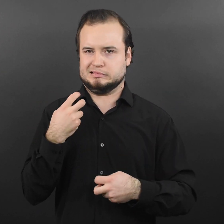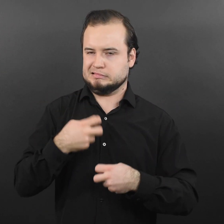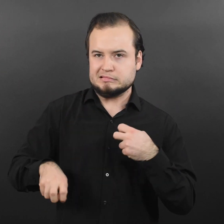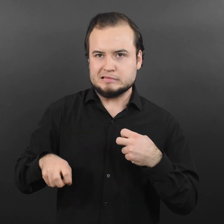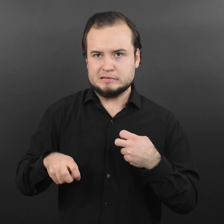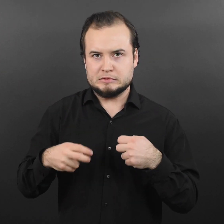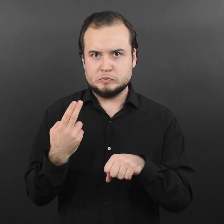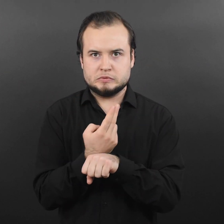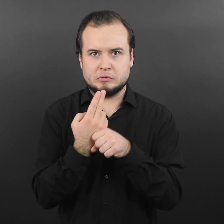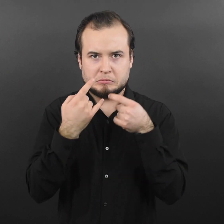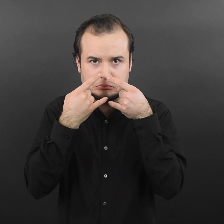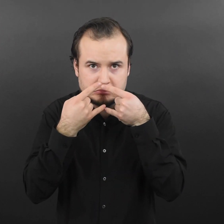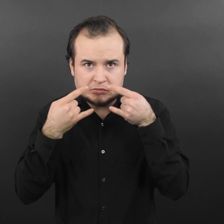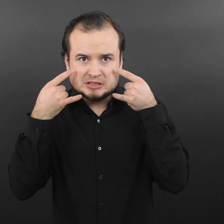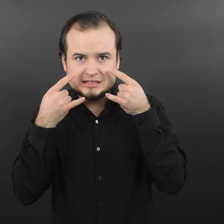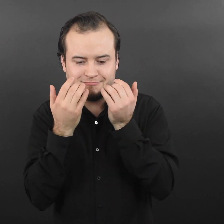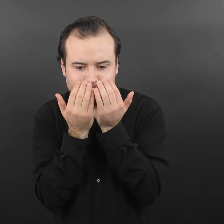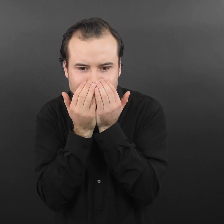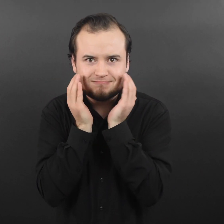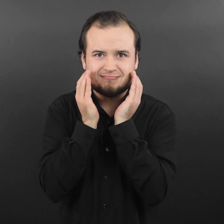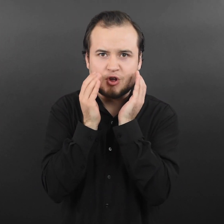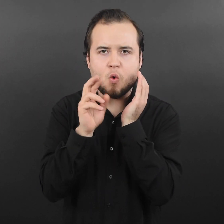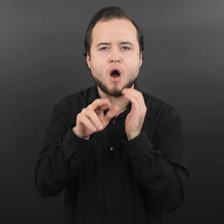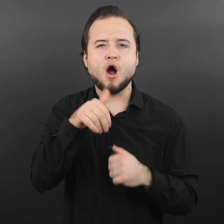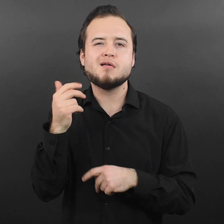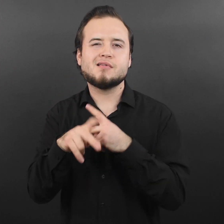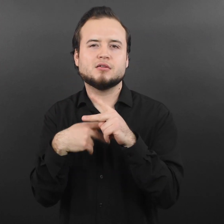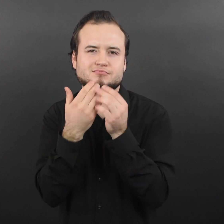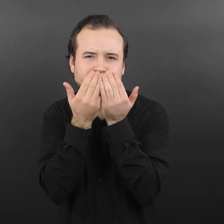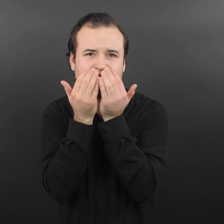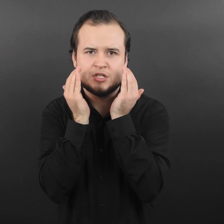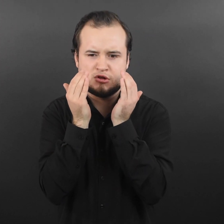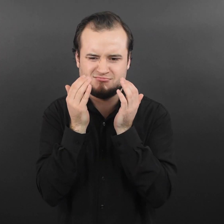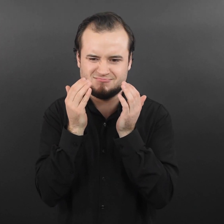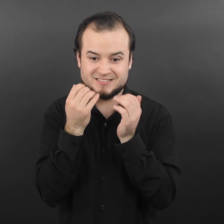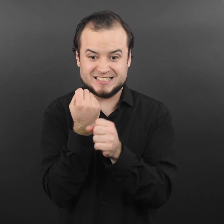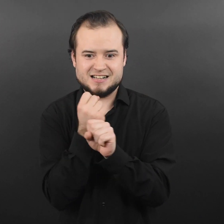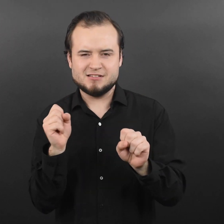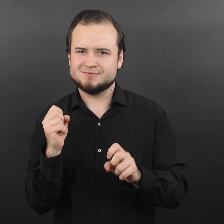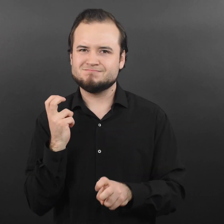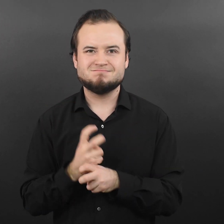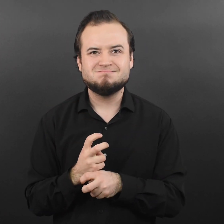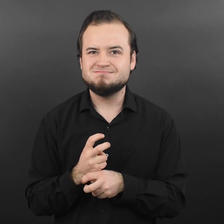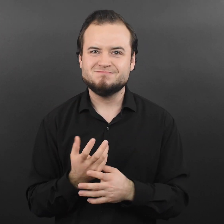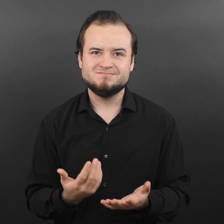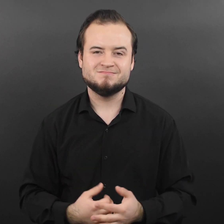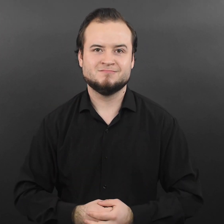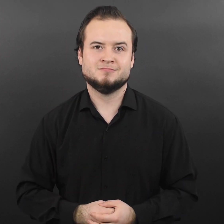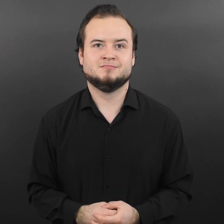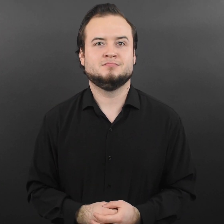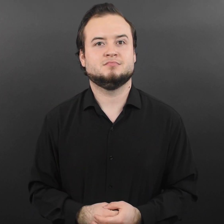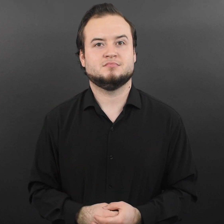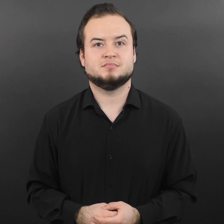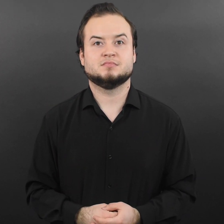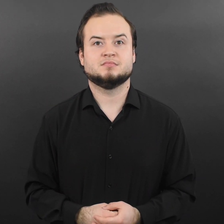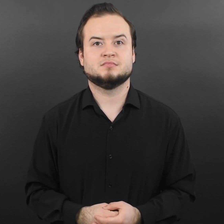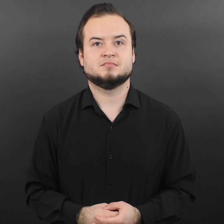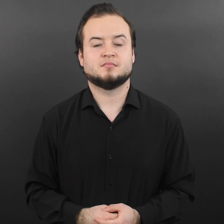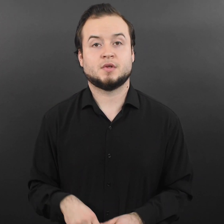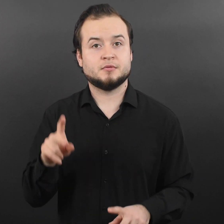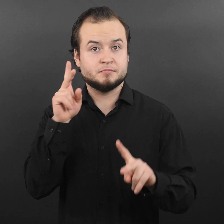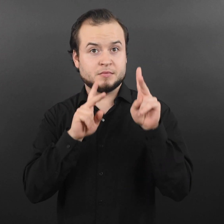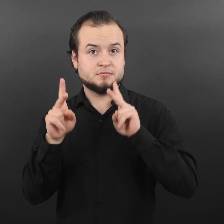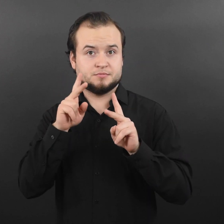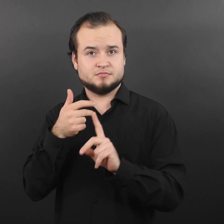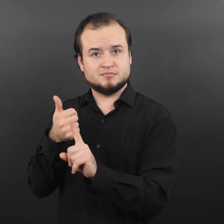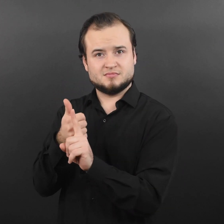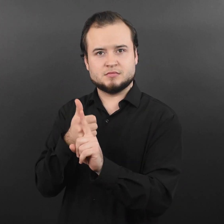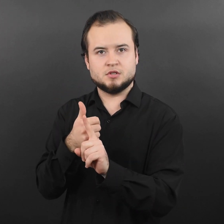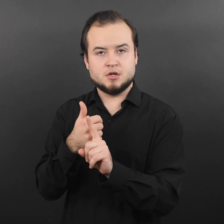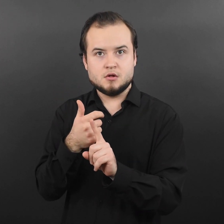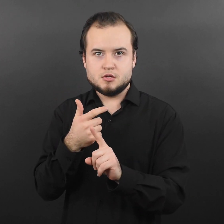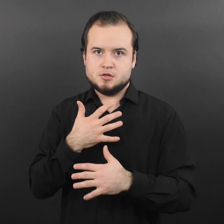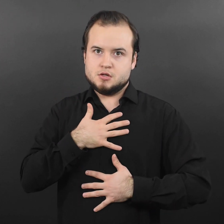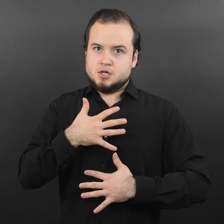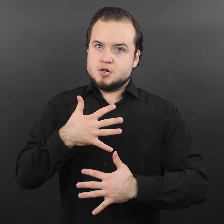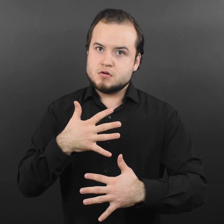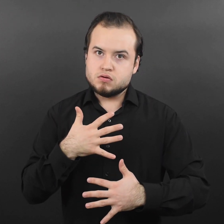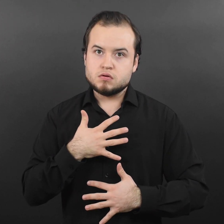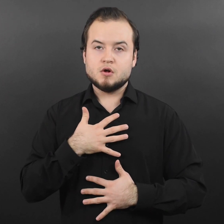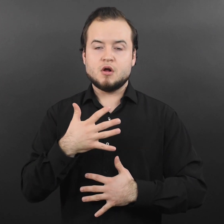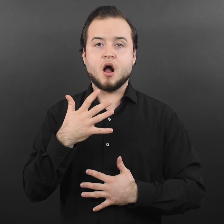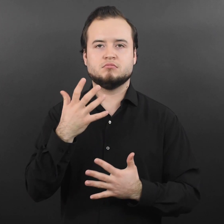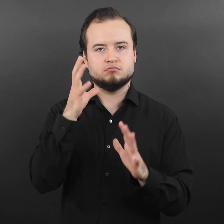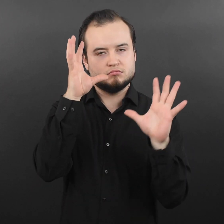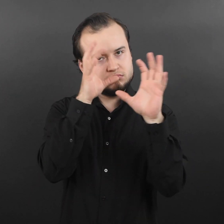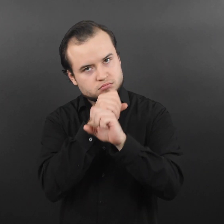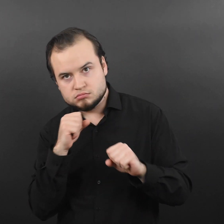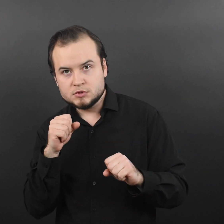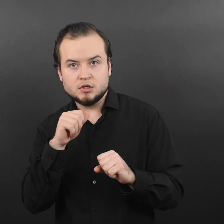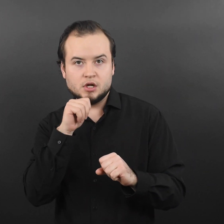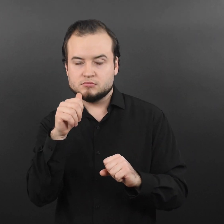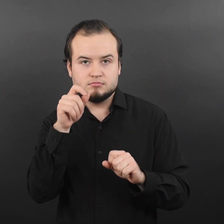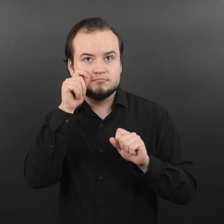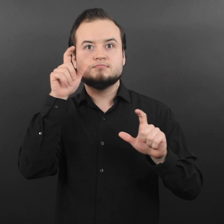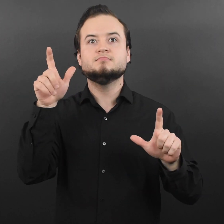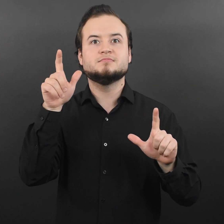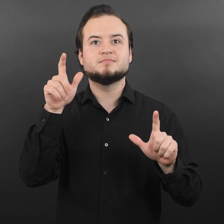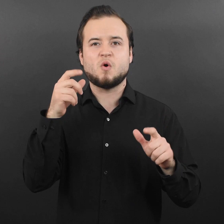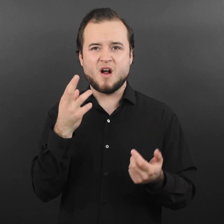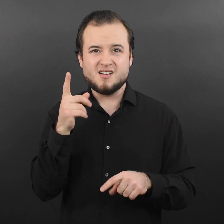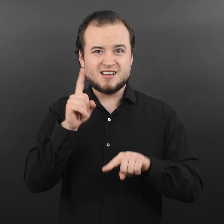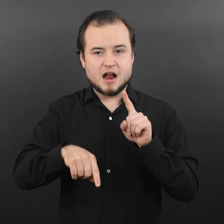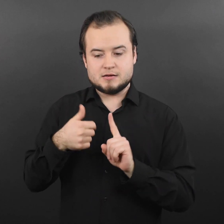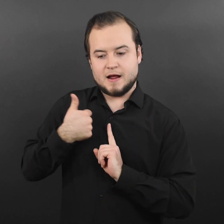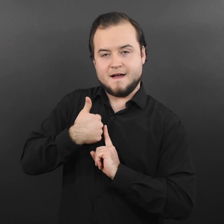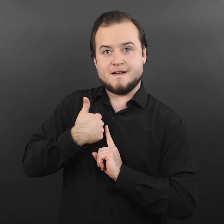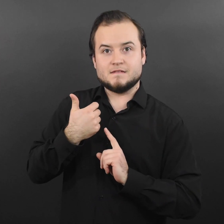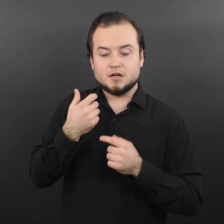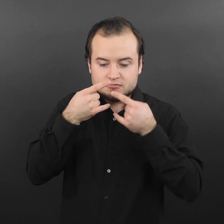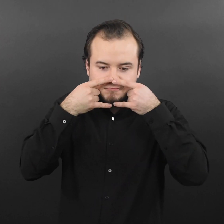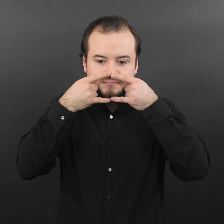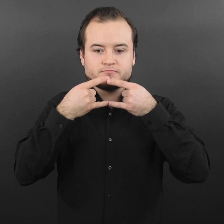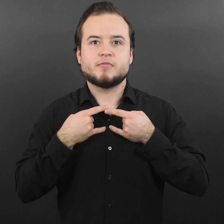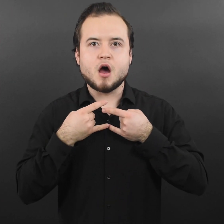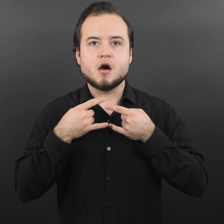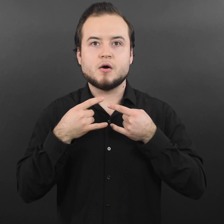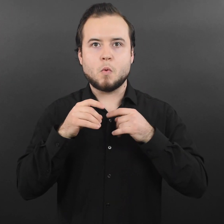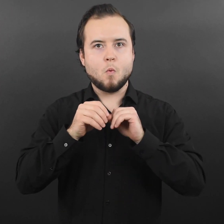• People who have trouble breathing, are unconscious, or are unable to remove a